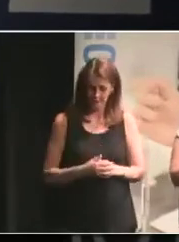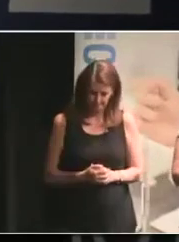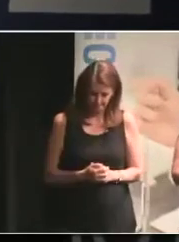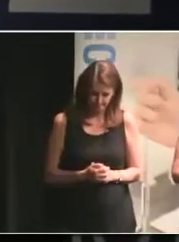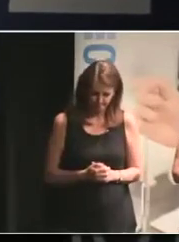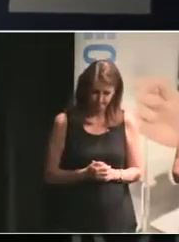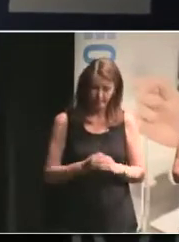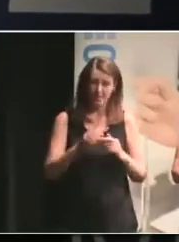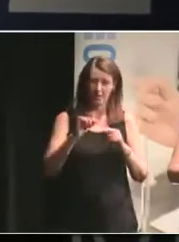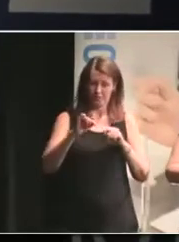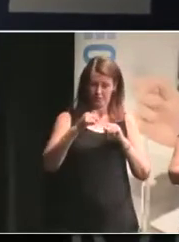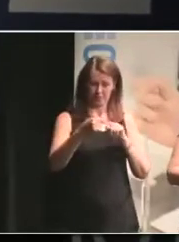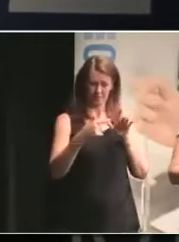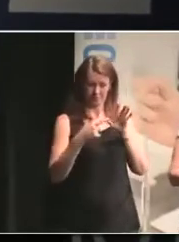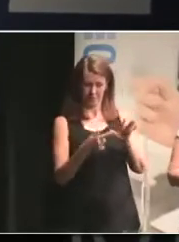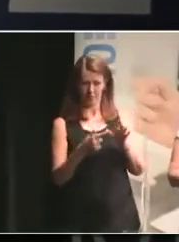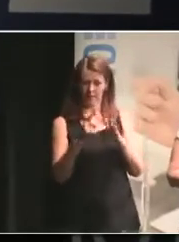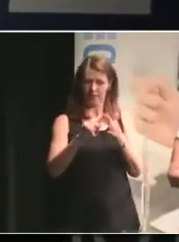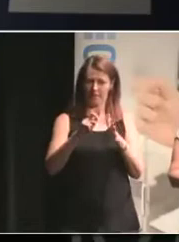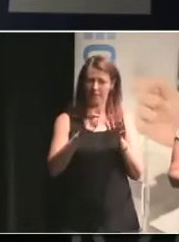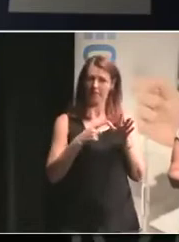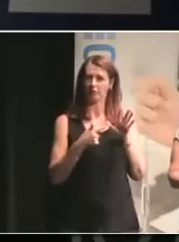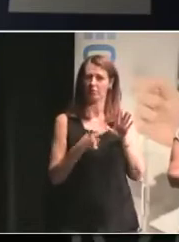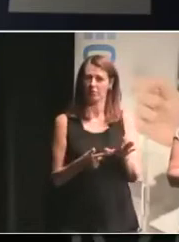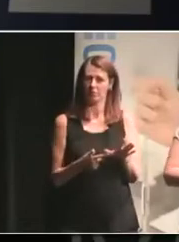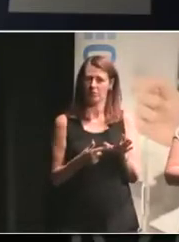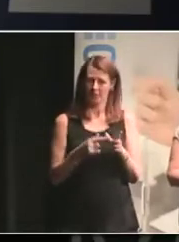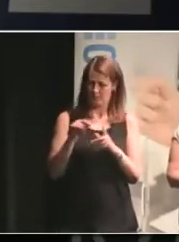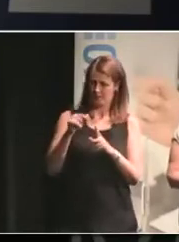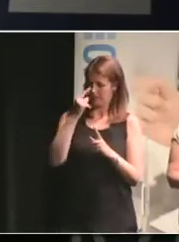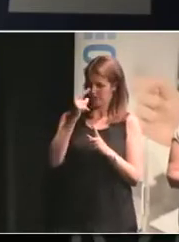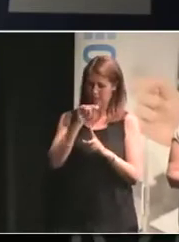as an EPA from the potential impacts on the environment at the end of the process